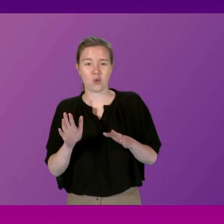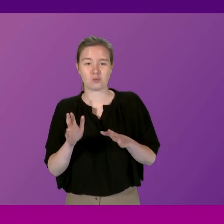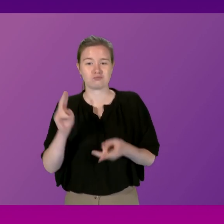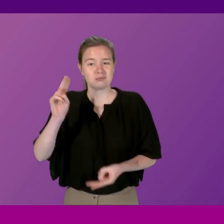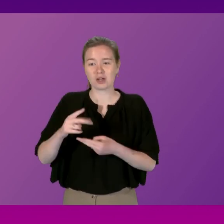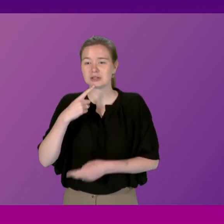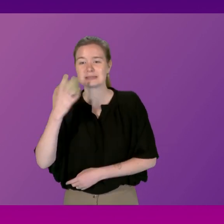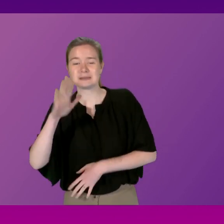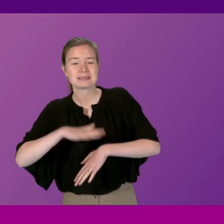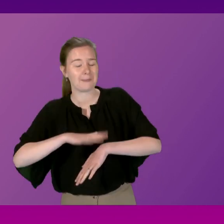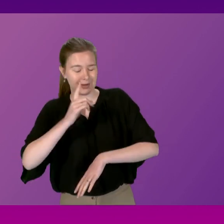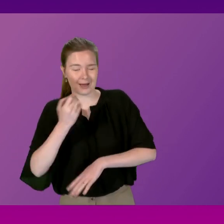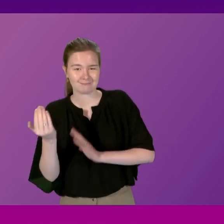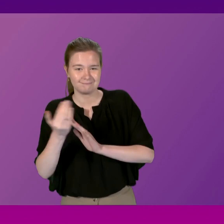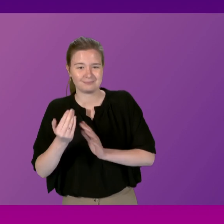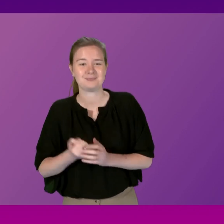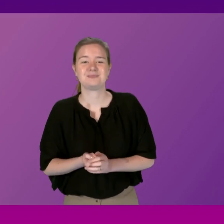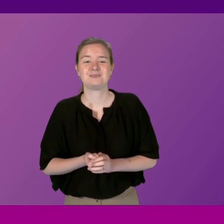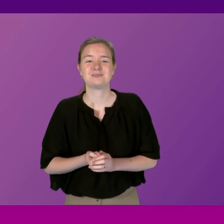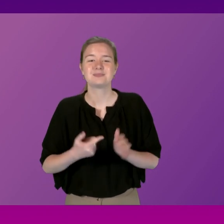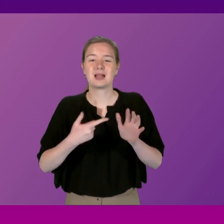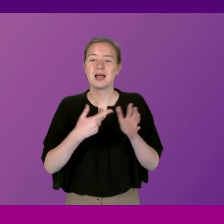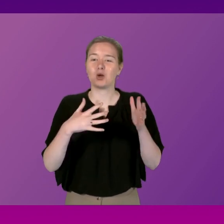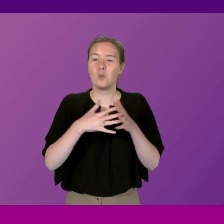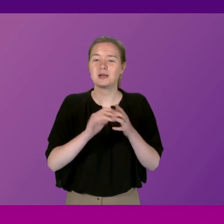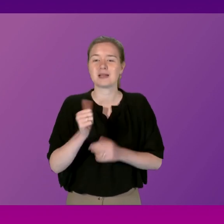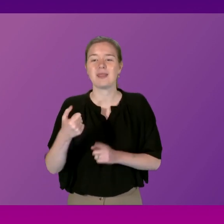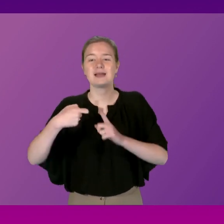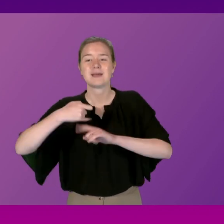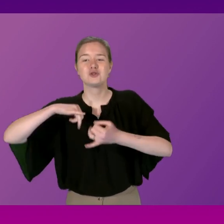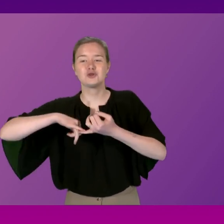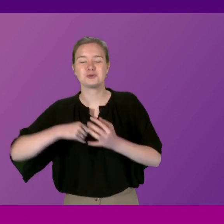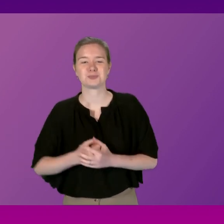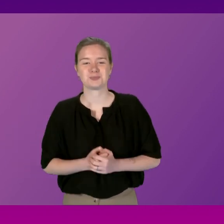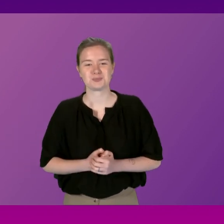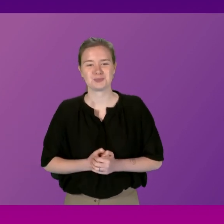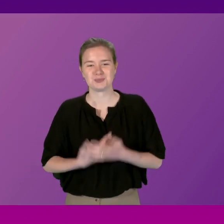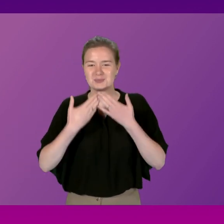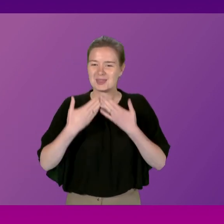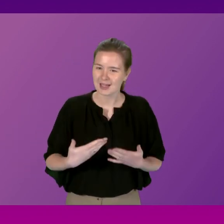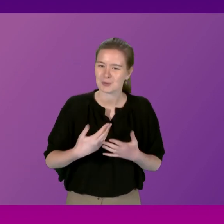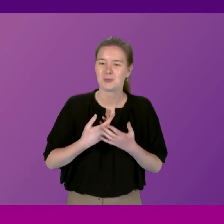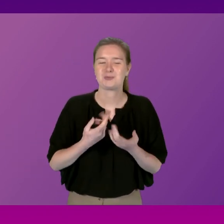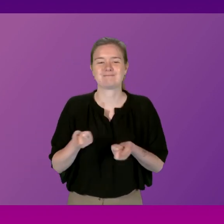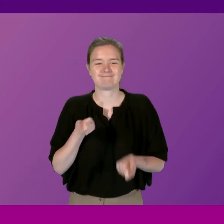in speaking time. With that, I call Annie Wells to be followed by Kevin Stewart.